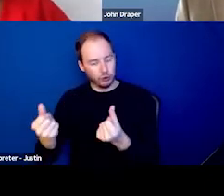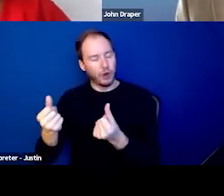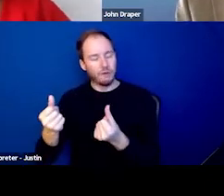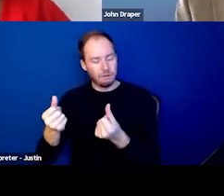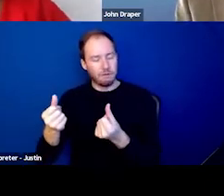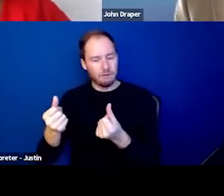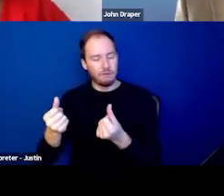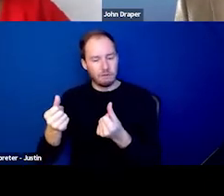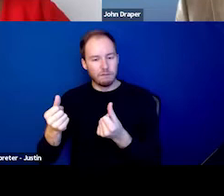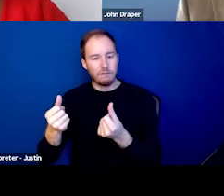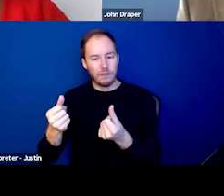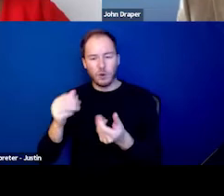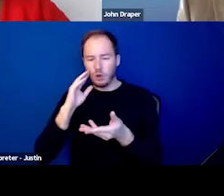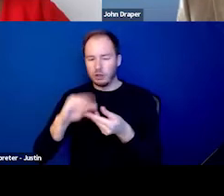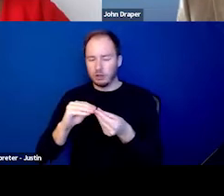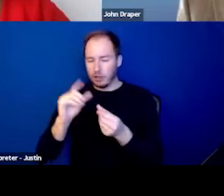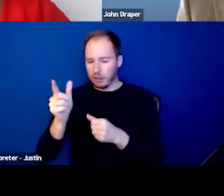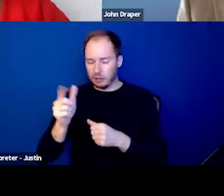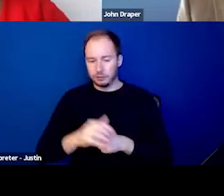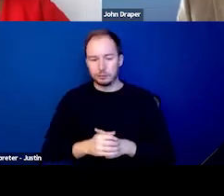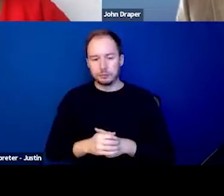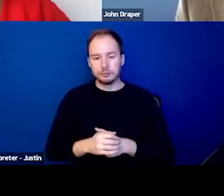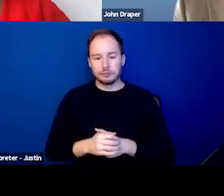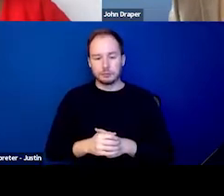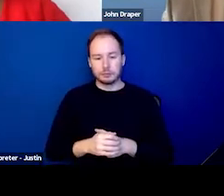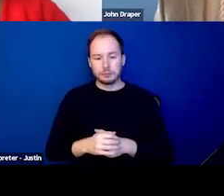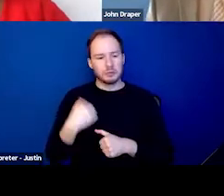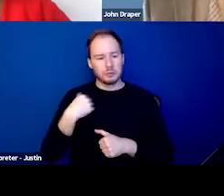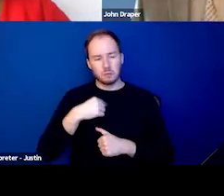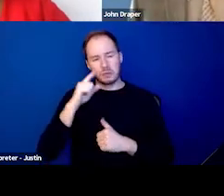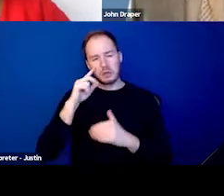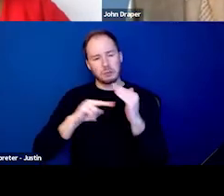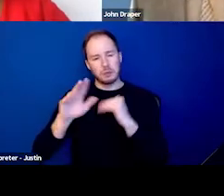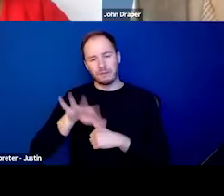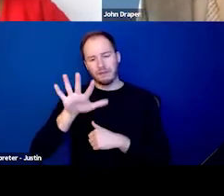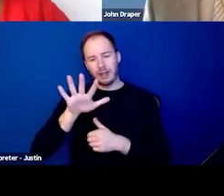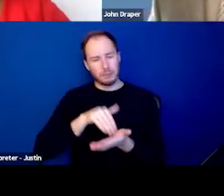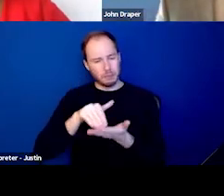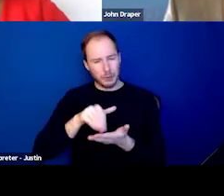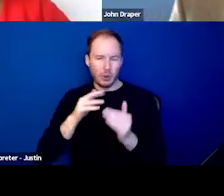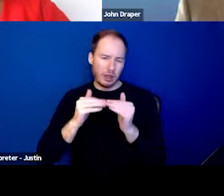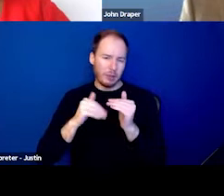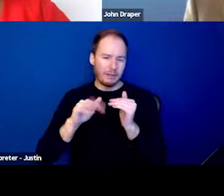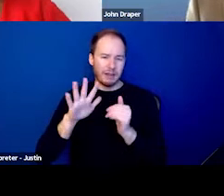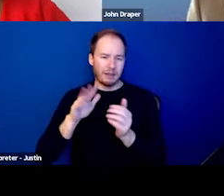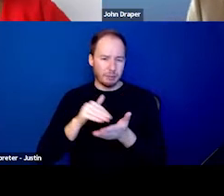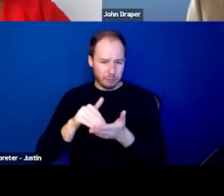And you'll hear a little bit about that later. We estimate about five million, a little less than five million of calls, one day could